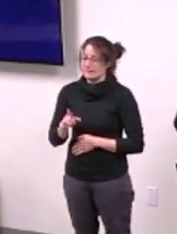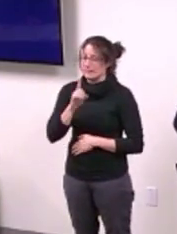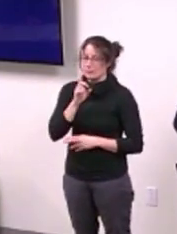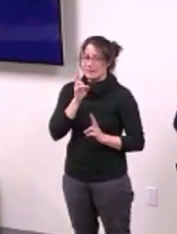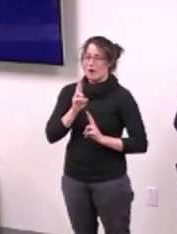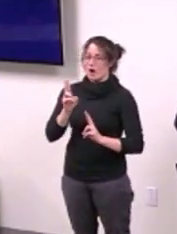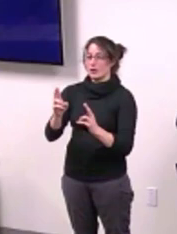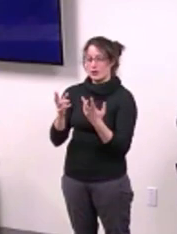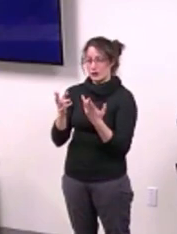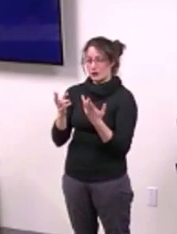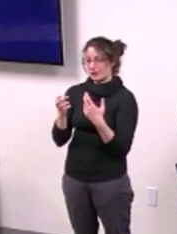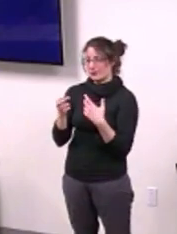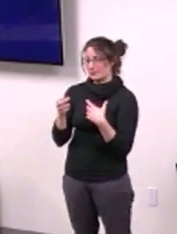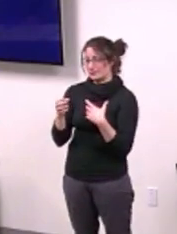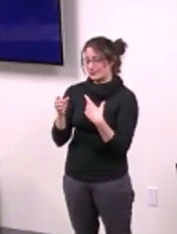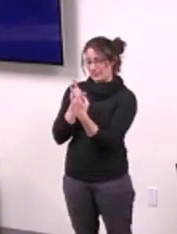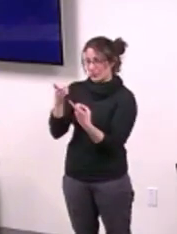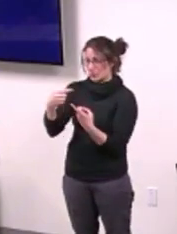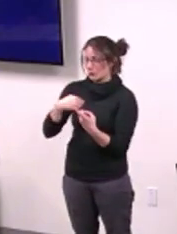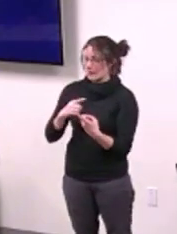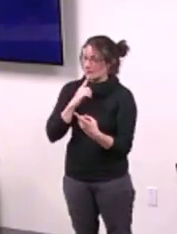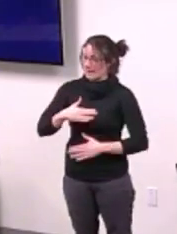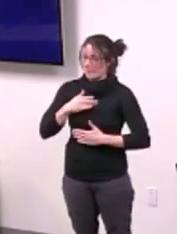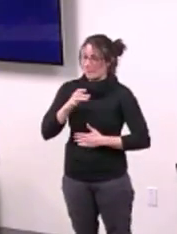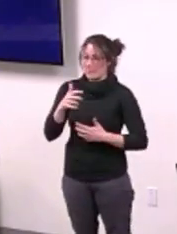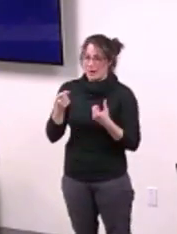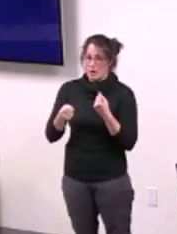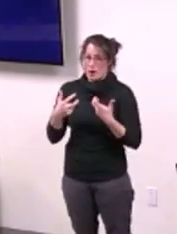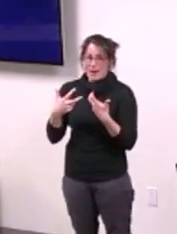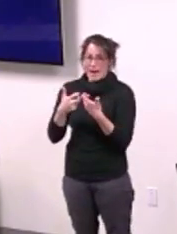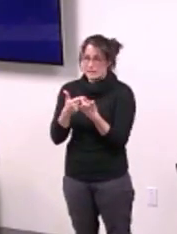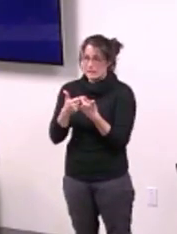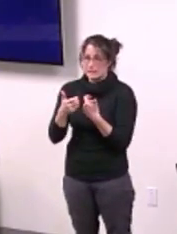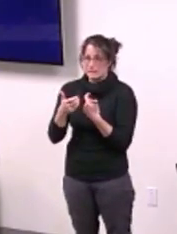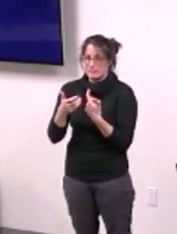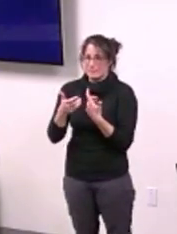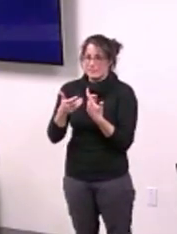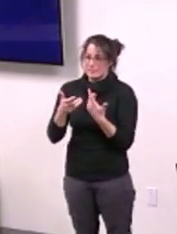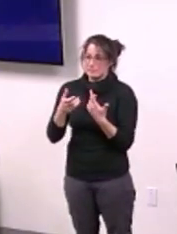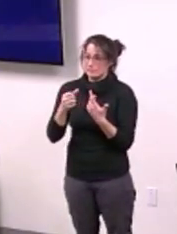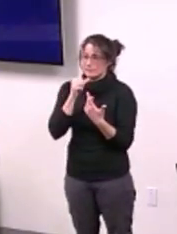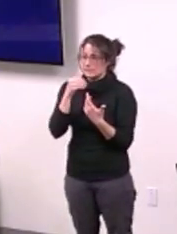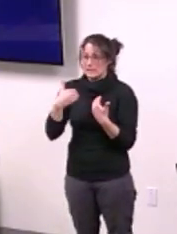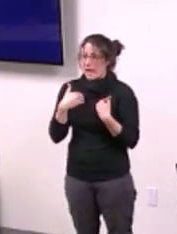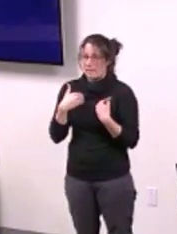And I'm happy that this car accident ended as well as it did because you are here.